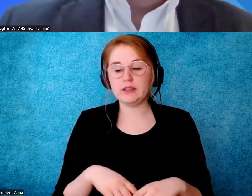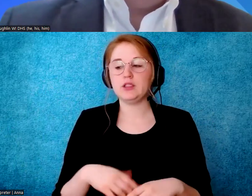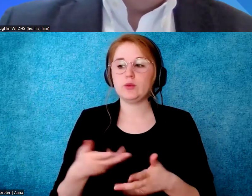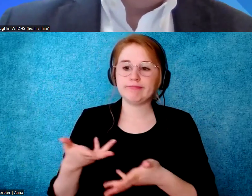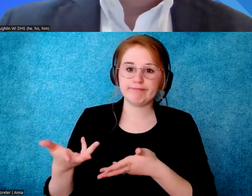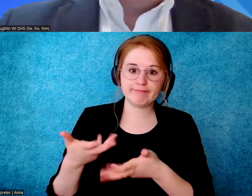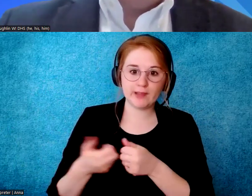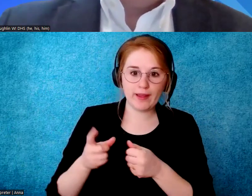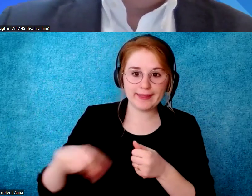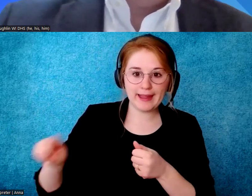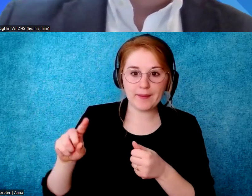and we had them actually beta test